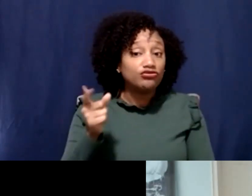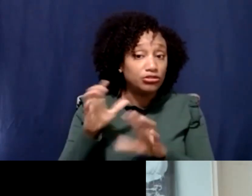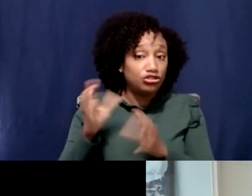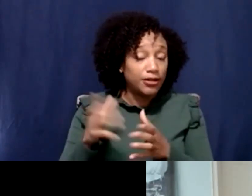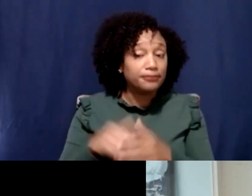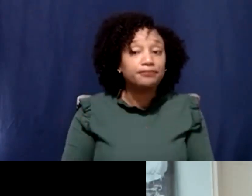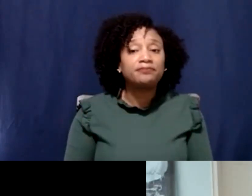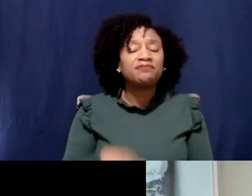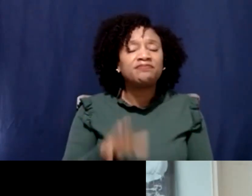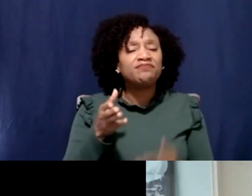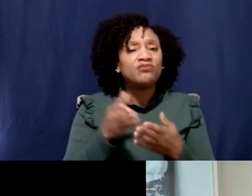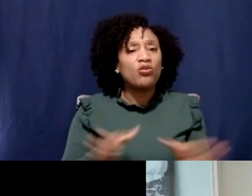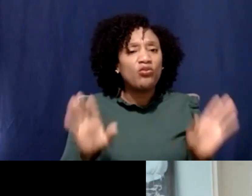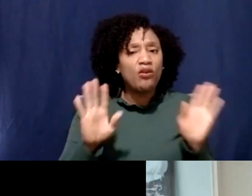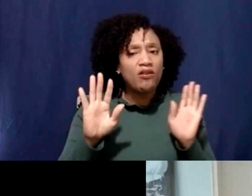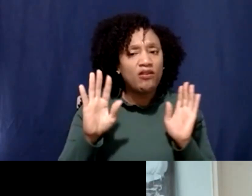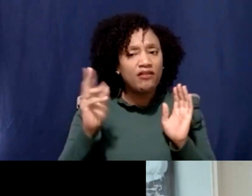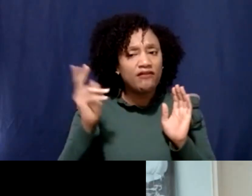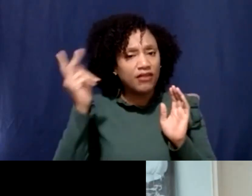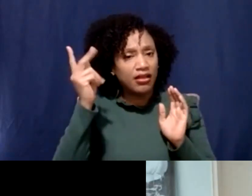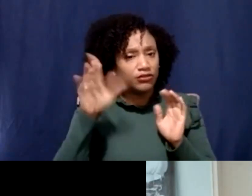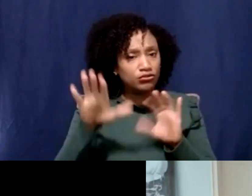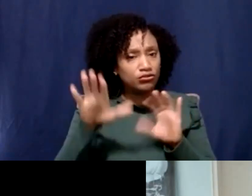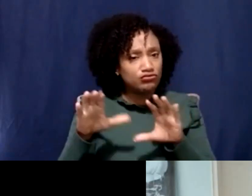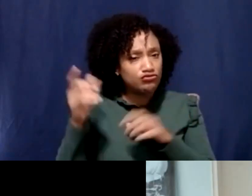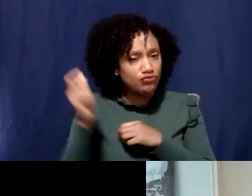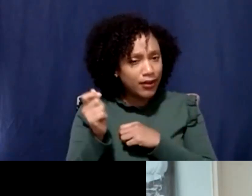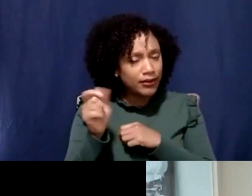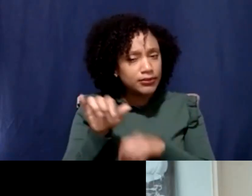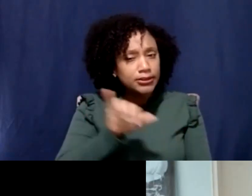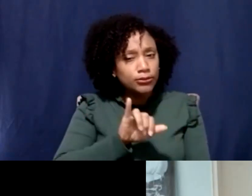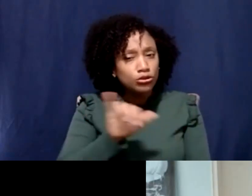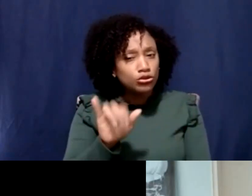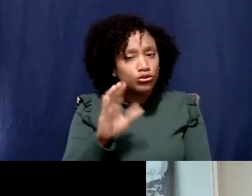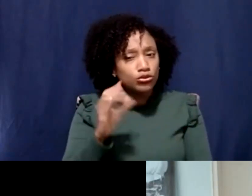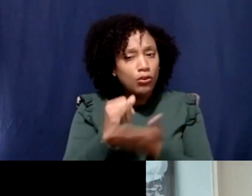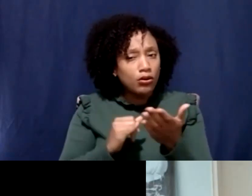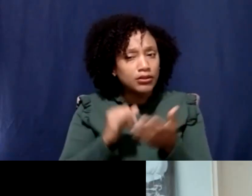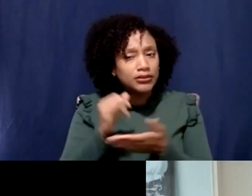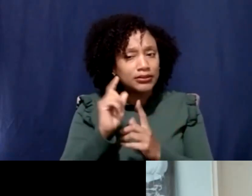is the overall philosophy of this grant similar to the Artist Initiative grant